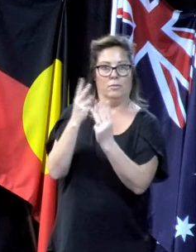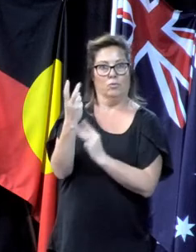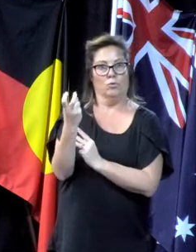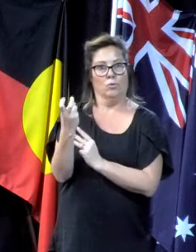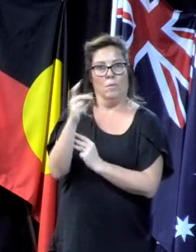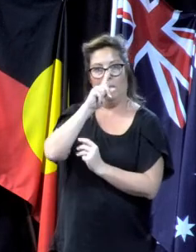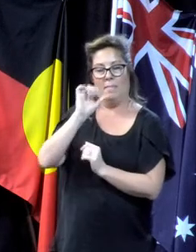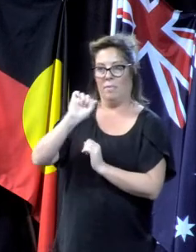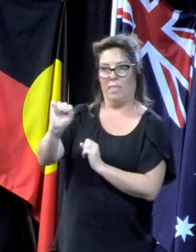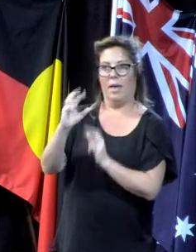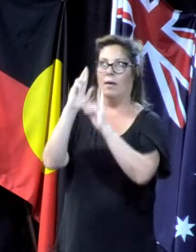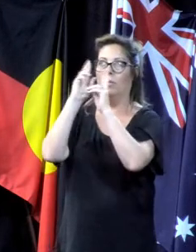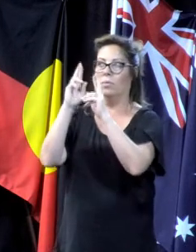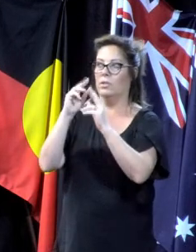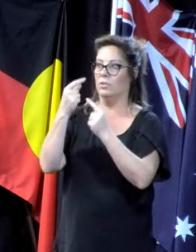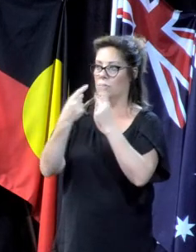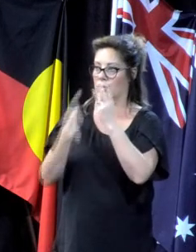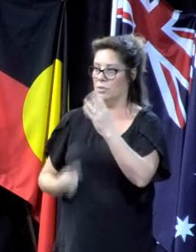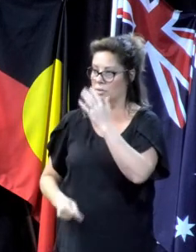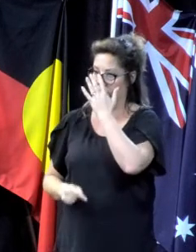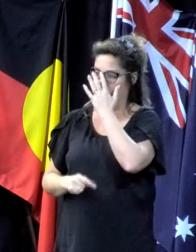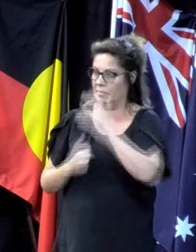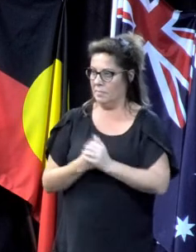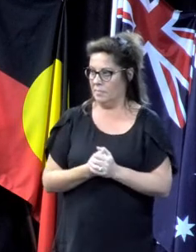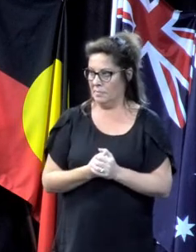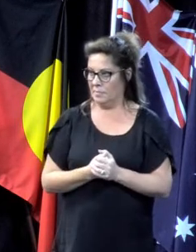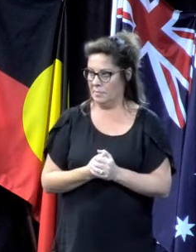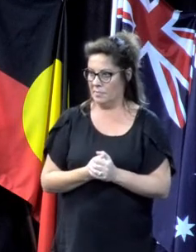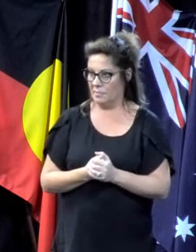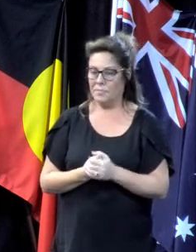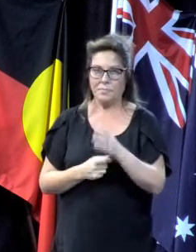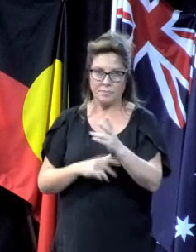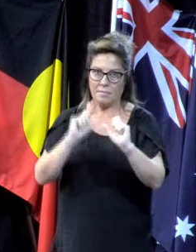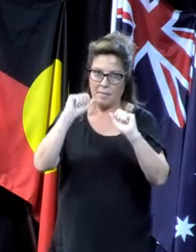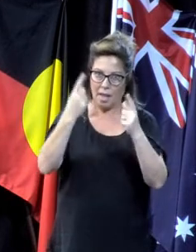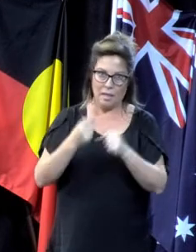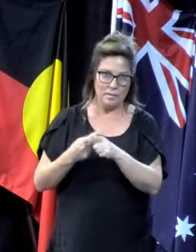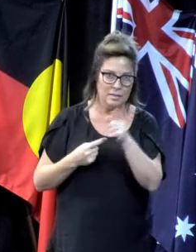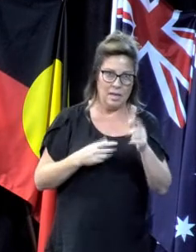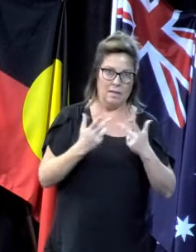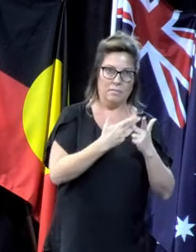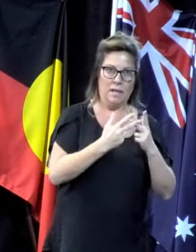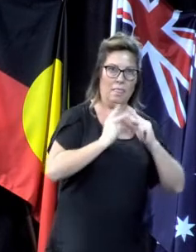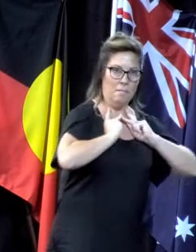I can indicate that Ms McMillan doesn’t have any crossexamination. Thank you.